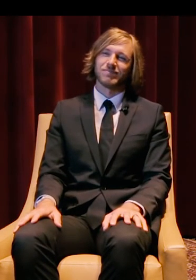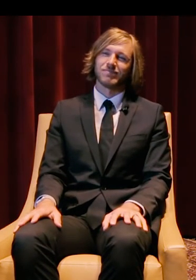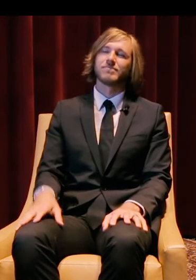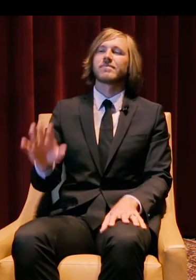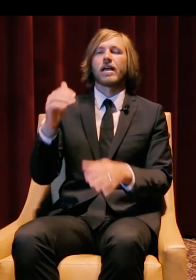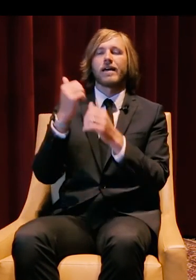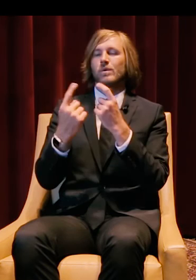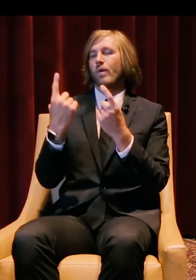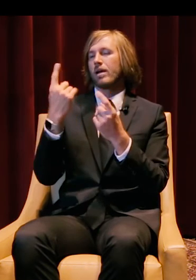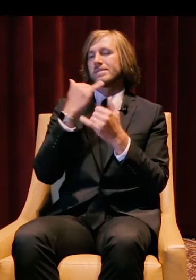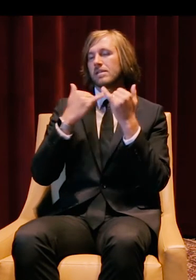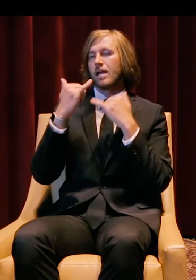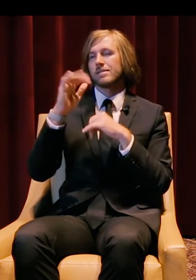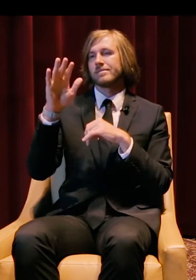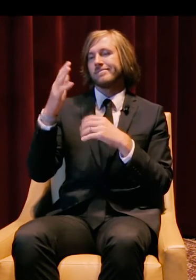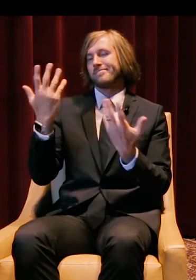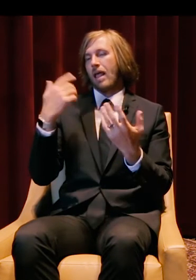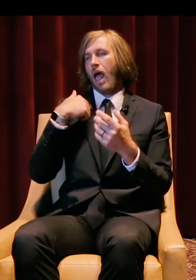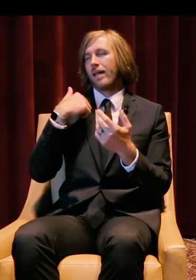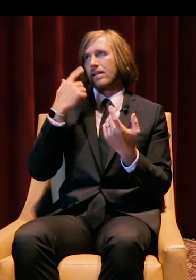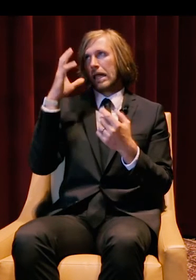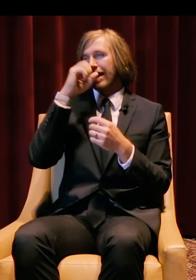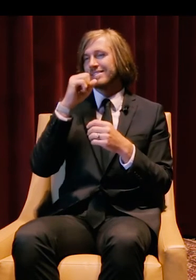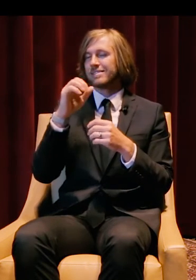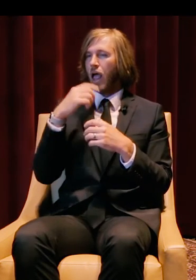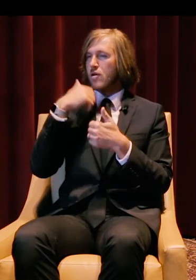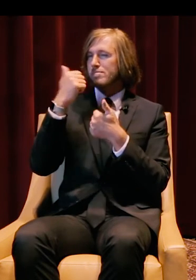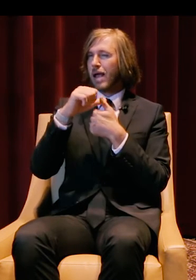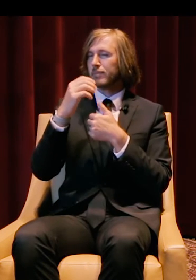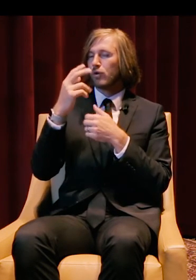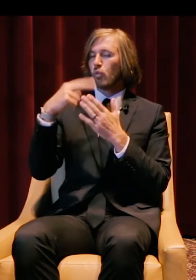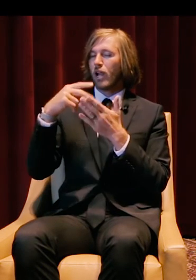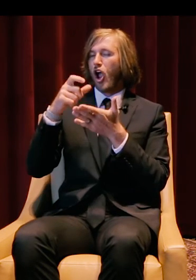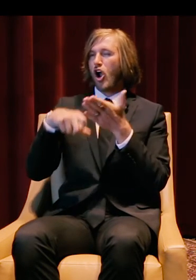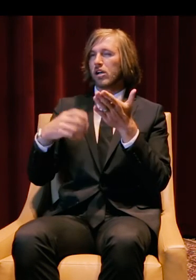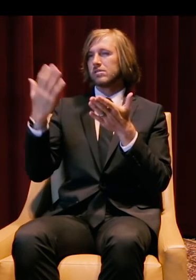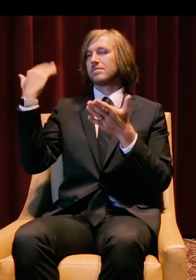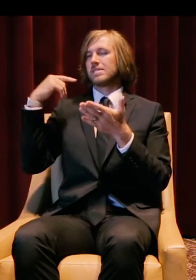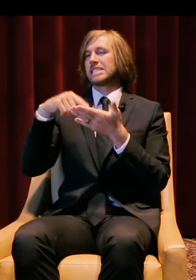Everybody makes mistakes, I suppose, and in fact, I remember reading an article one time that said